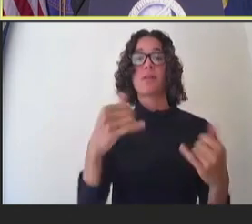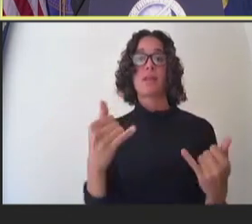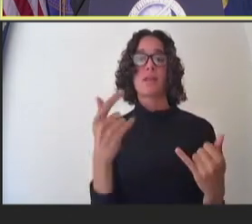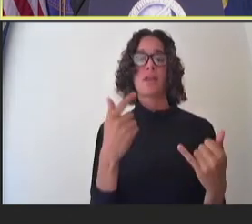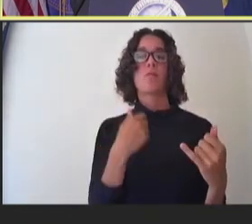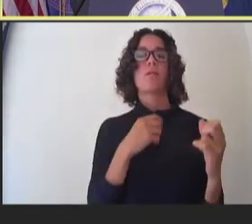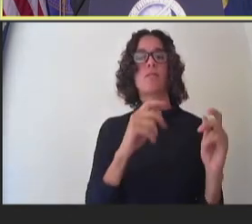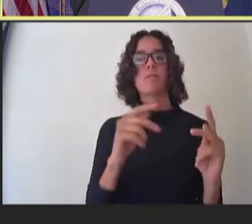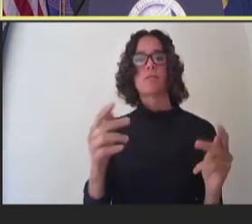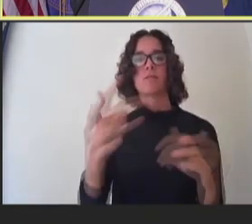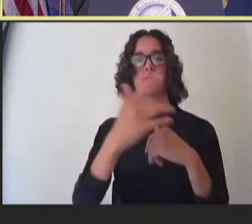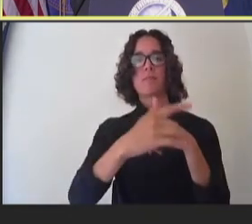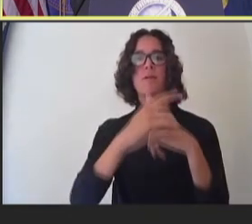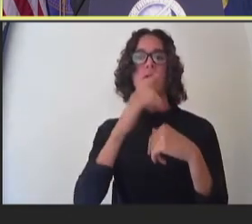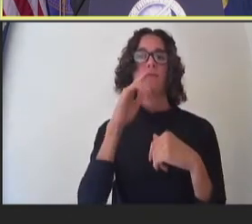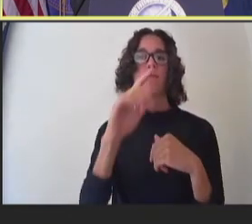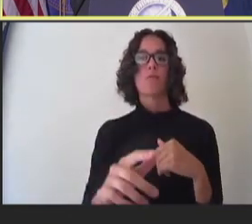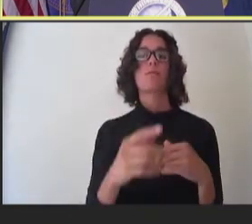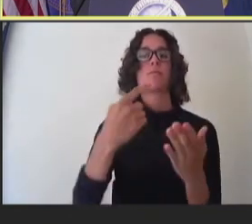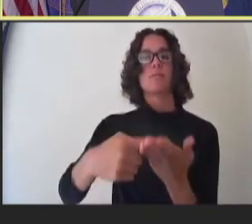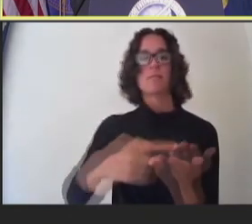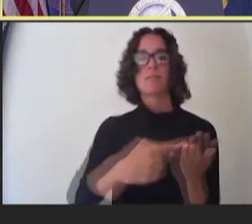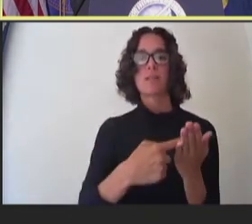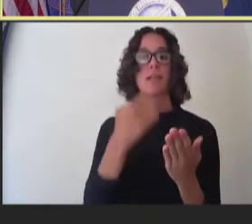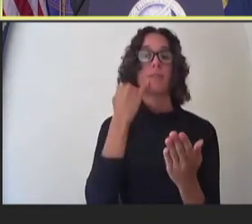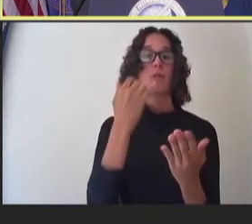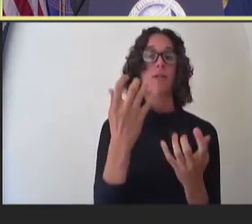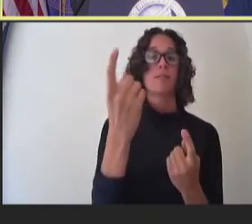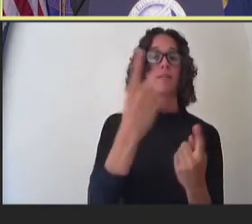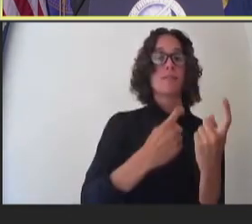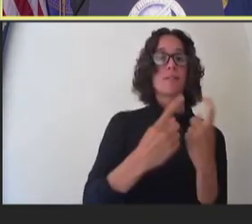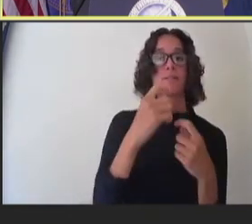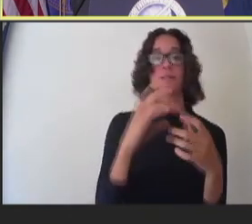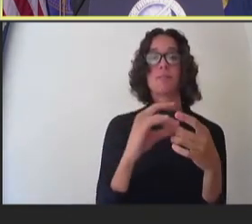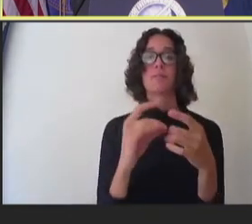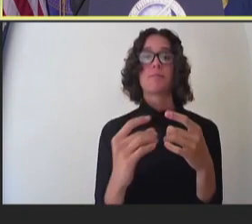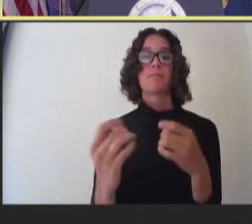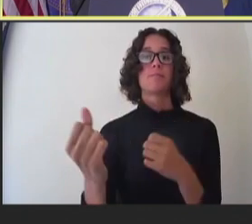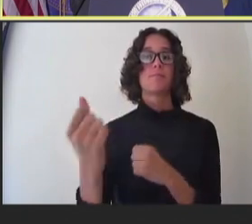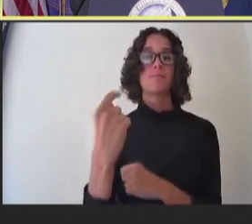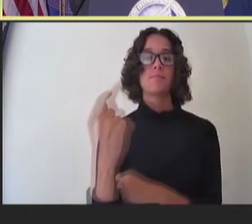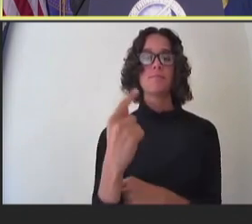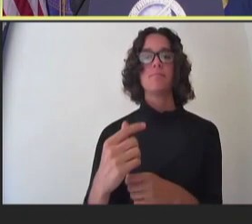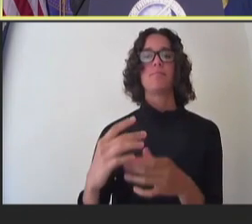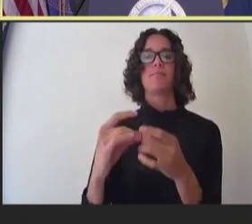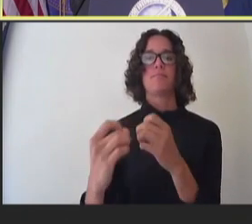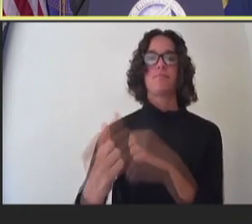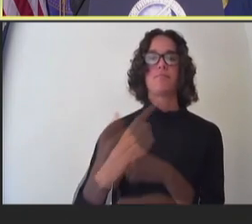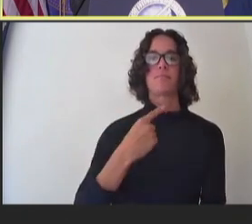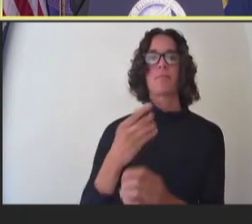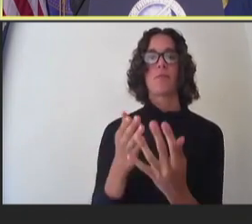or provide a comment, please send me a message through the chat feature if you are online.